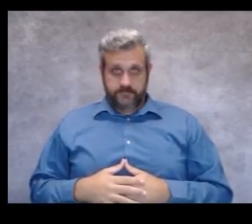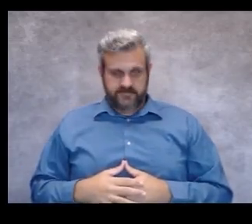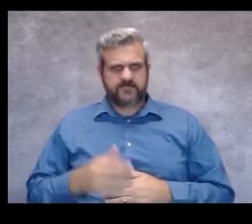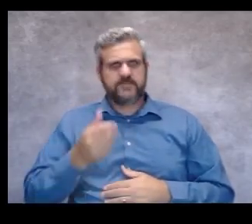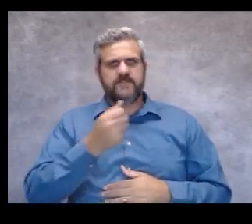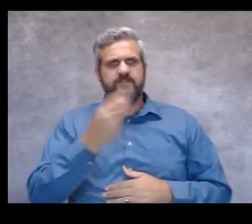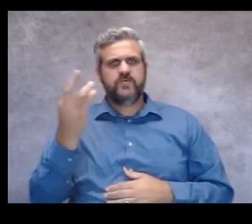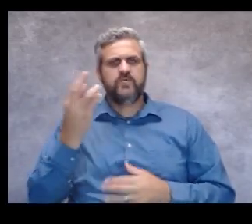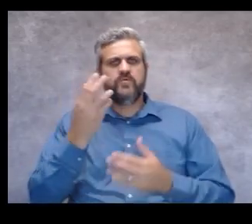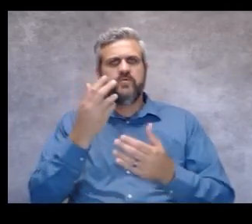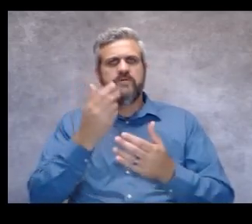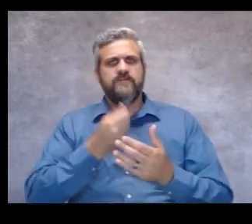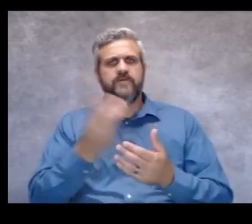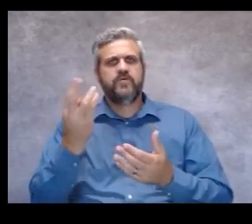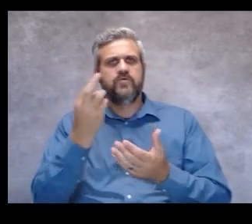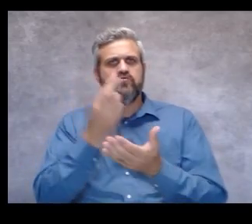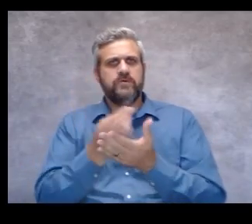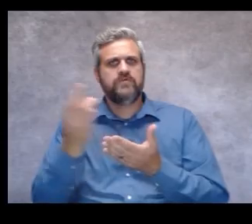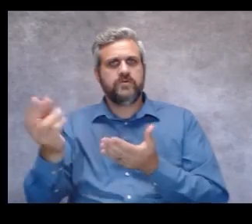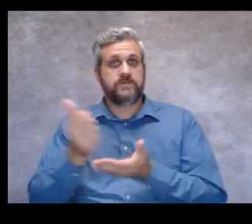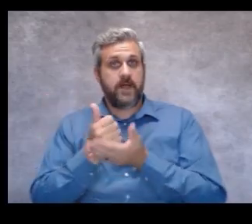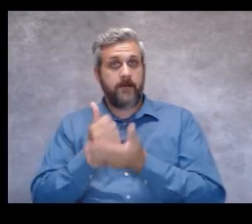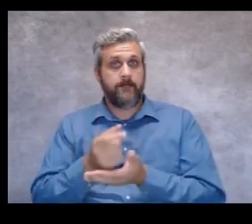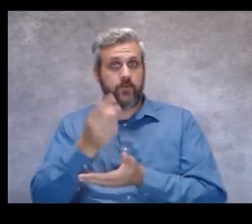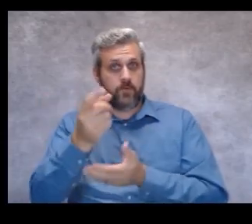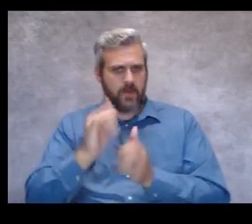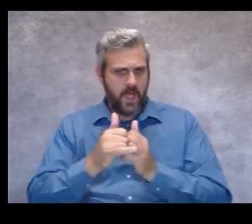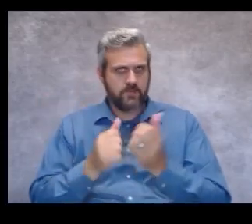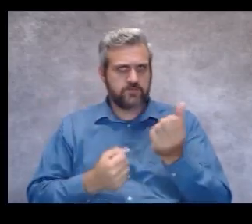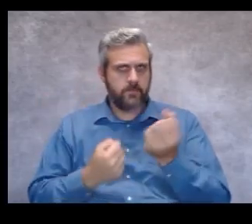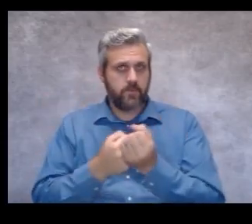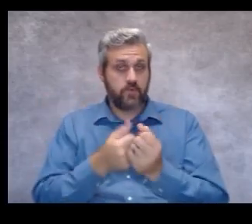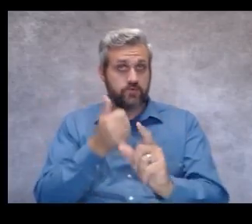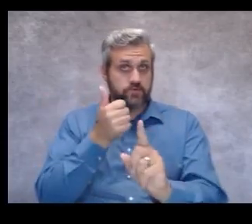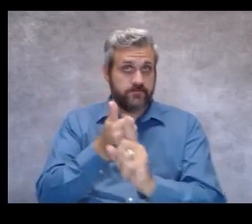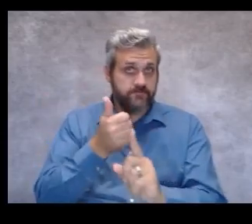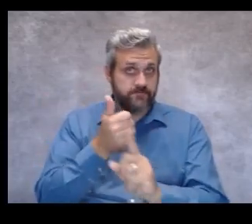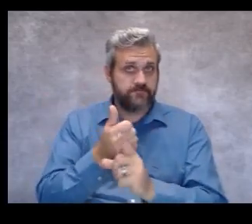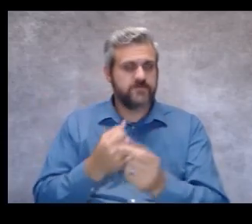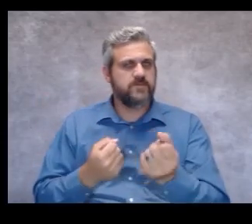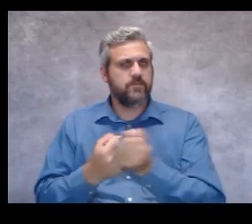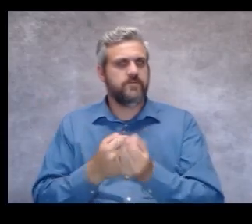Here are a few resources to assist you with ways to support yourself and your